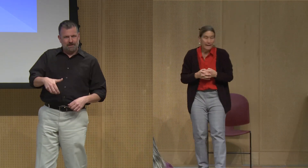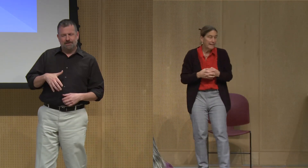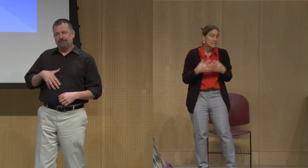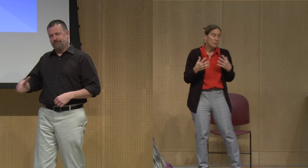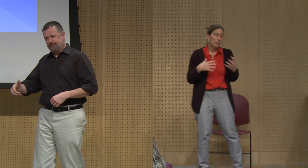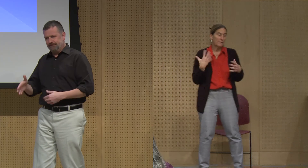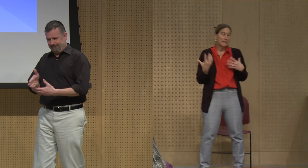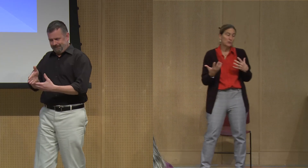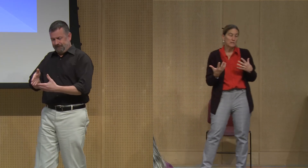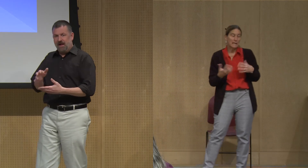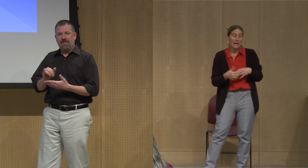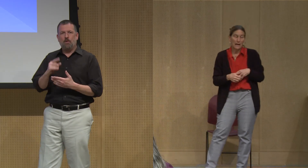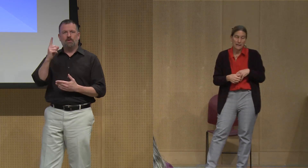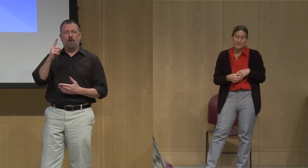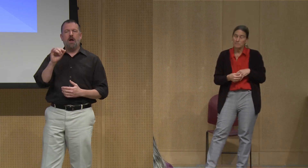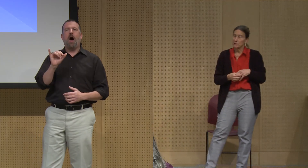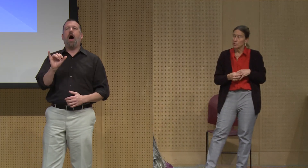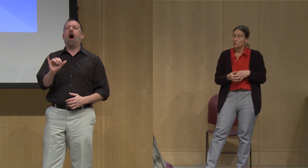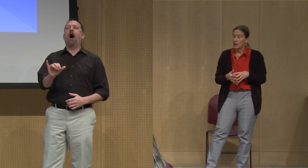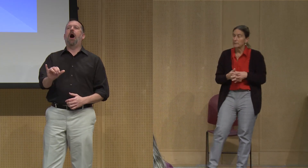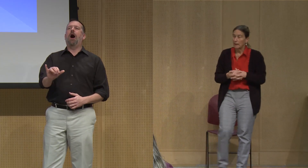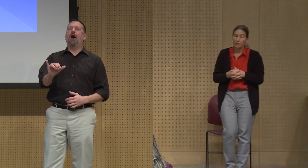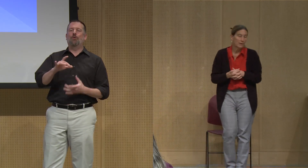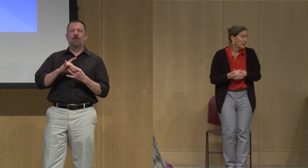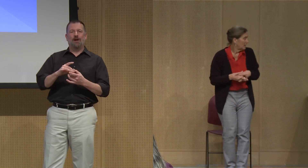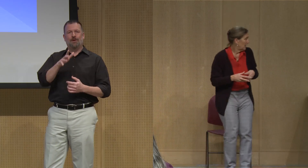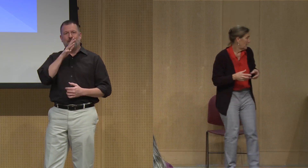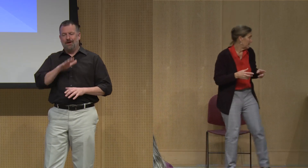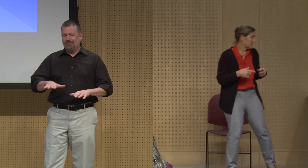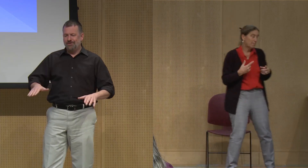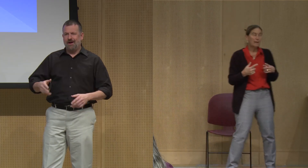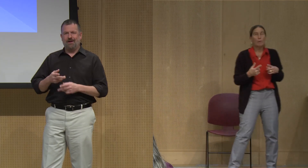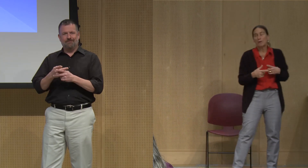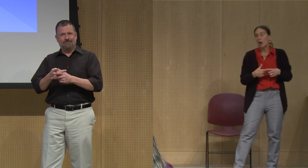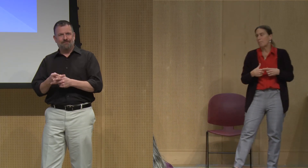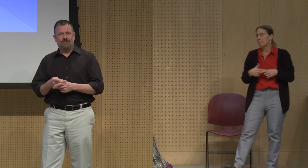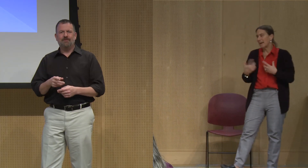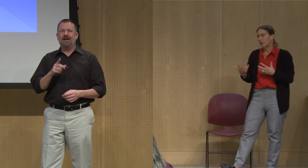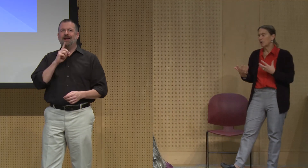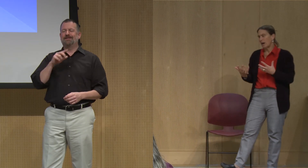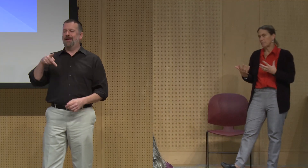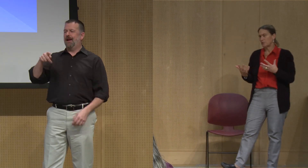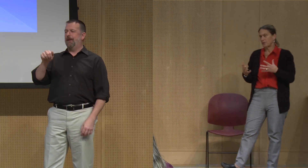AND THAT'S BEEN ONE OF THE INTERESTING AHAS IN MATERNAL AND CHILD HEALTH. UM, IT'S A BIG WHAT WE CALL PARADIGM SHIFT.